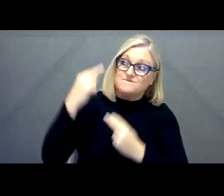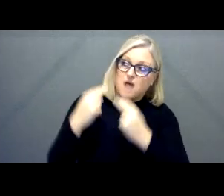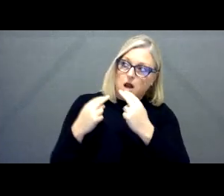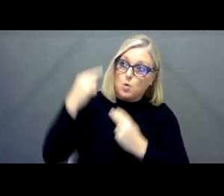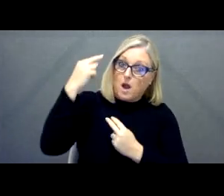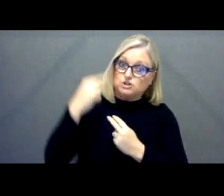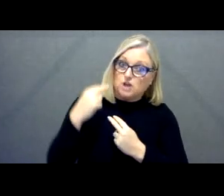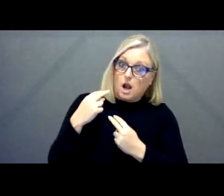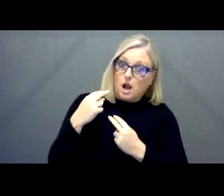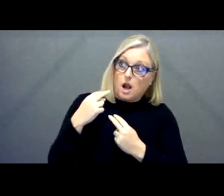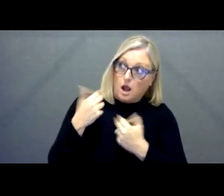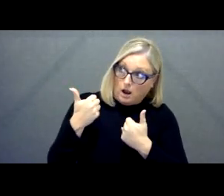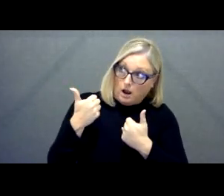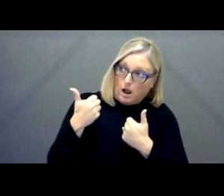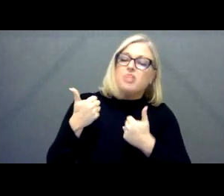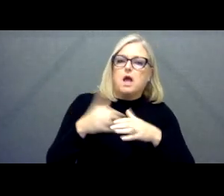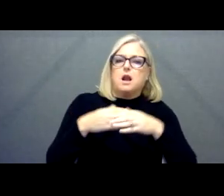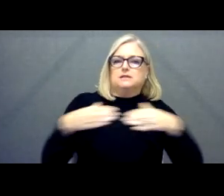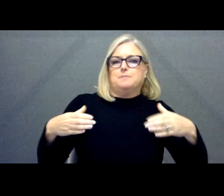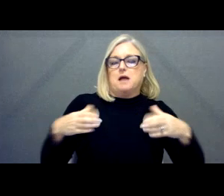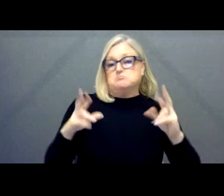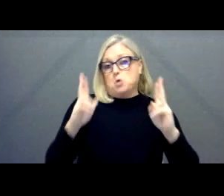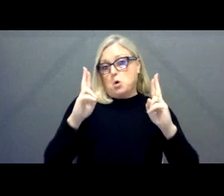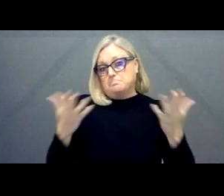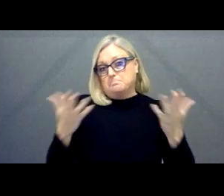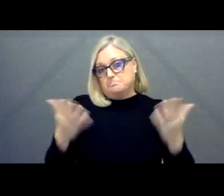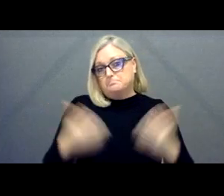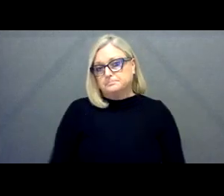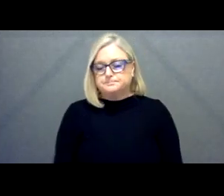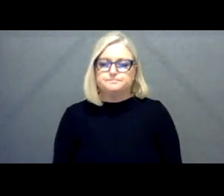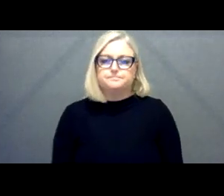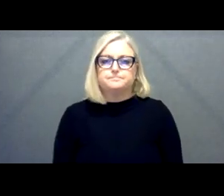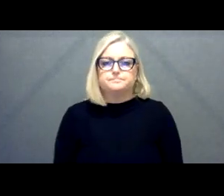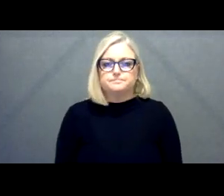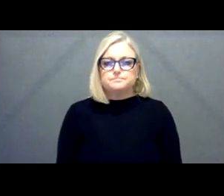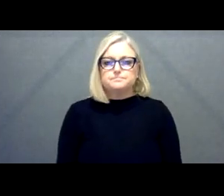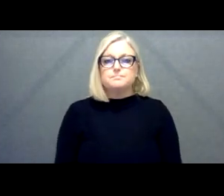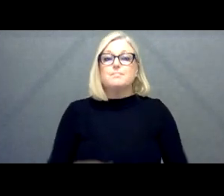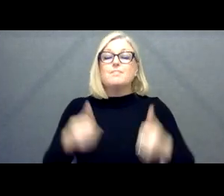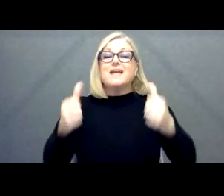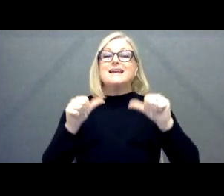have an evaluation released publicly um probably in a similar trait there's another question about